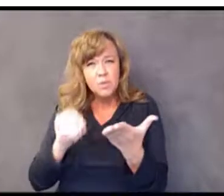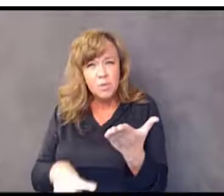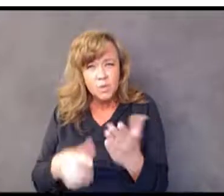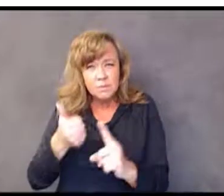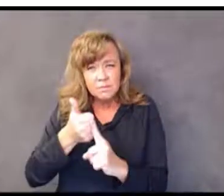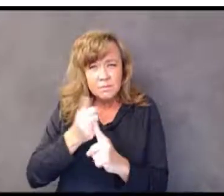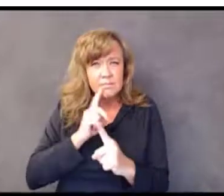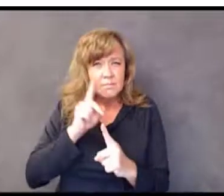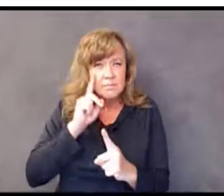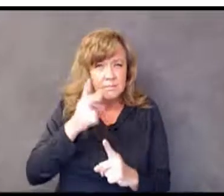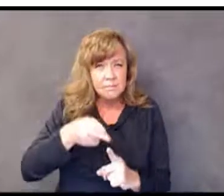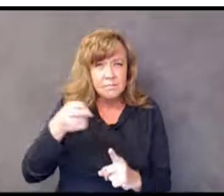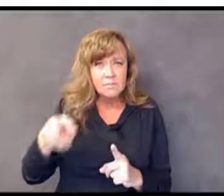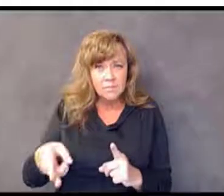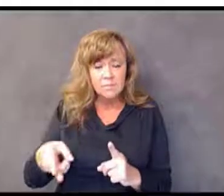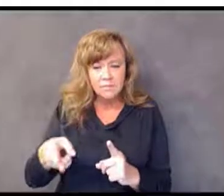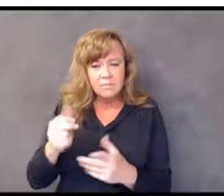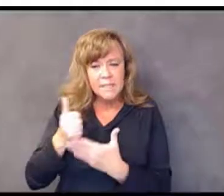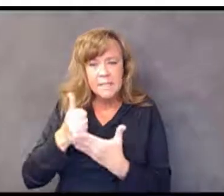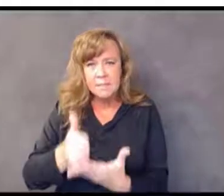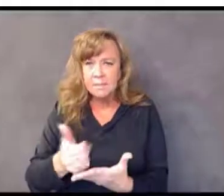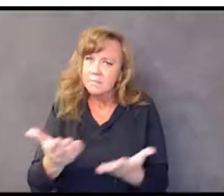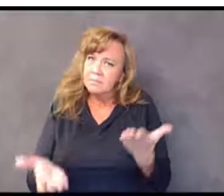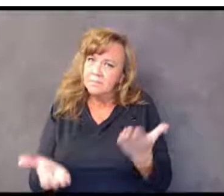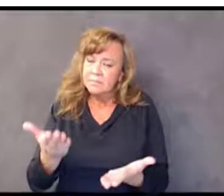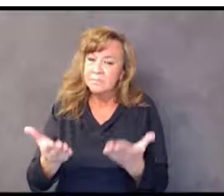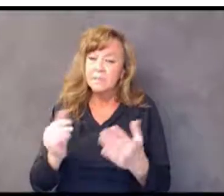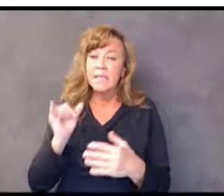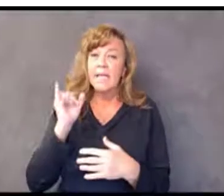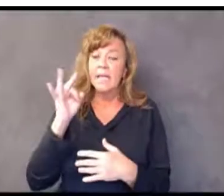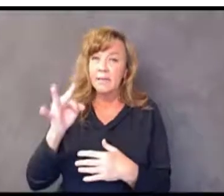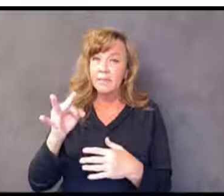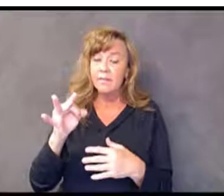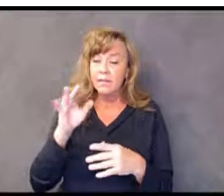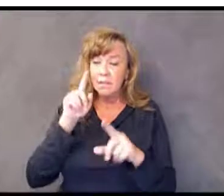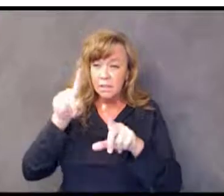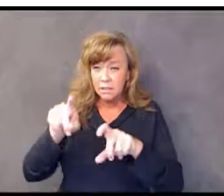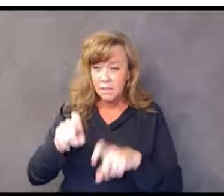during subtests requiring sound discrimination.